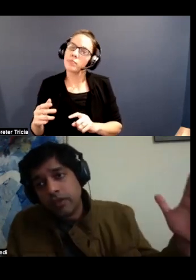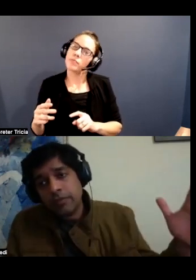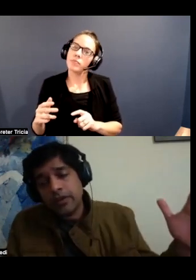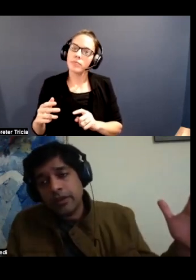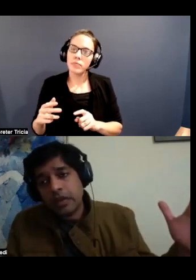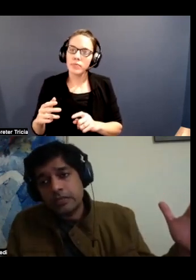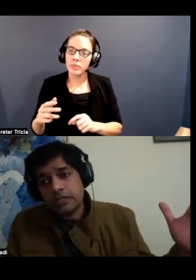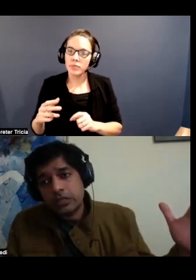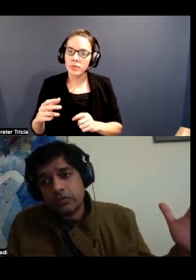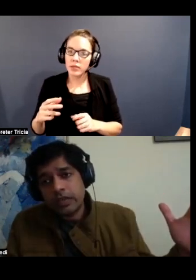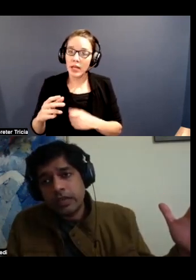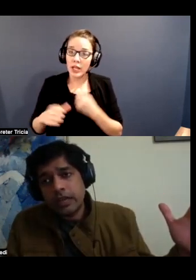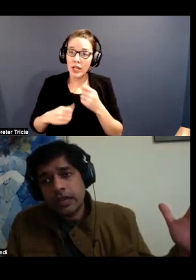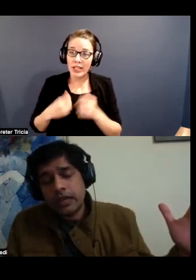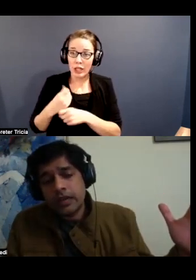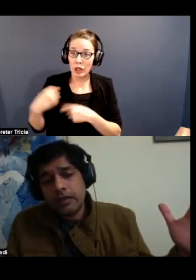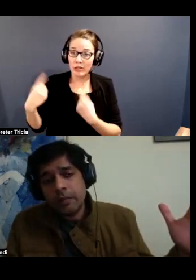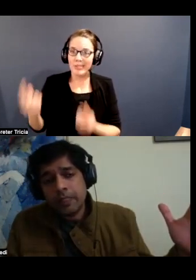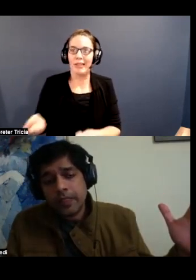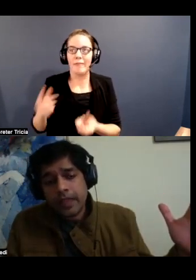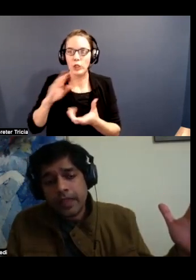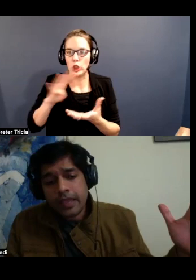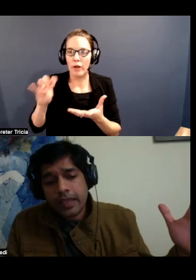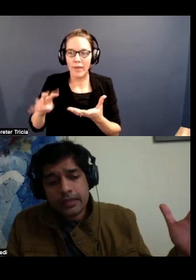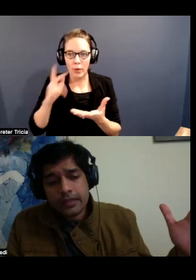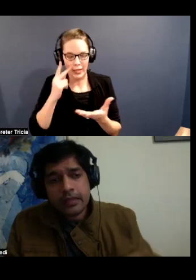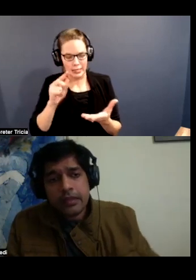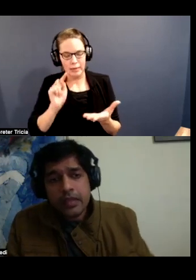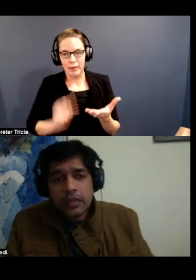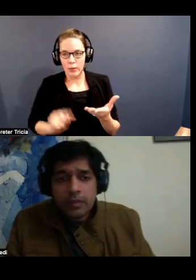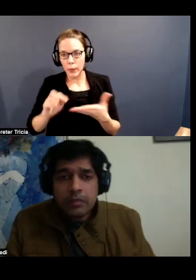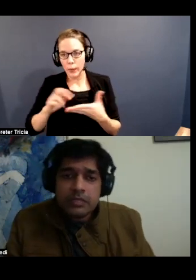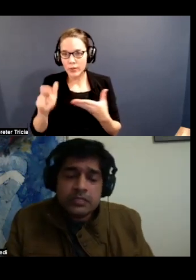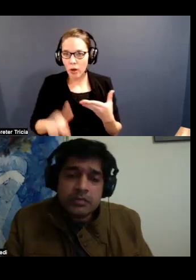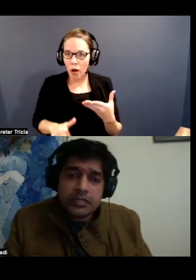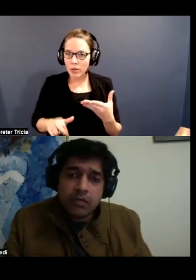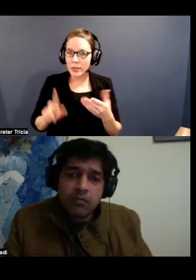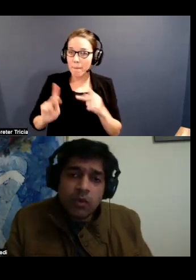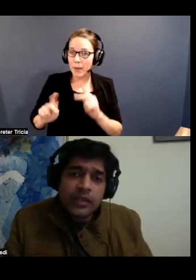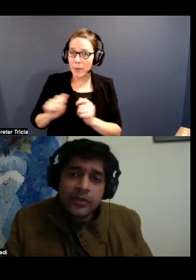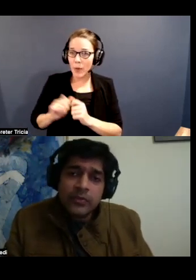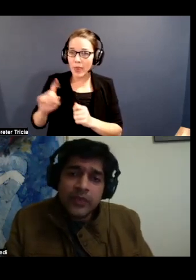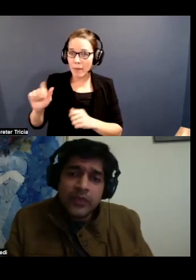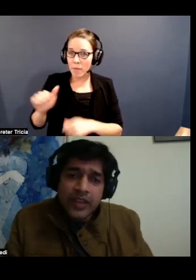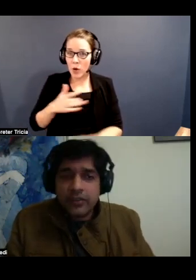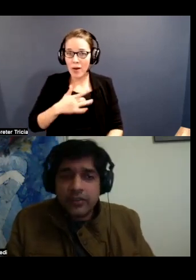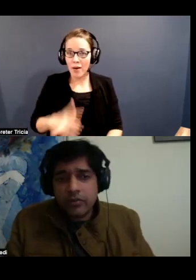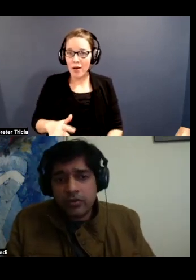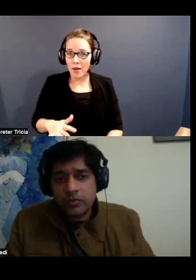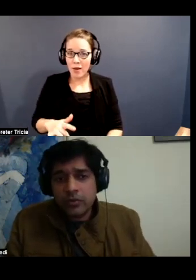American Housing Survey that people with disabilities are more likely to rate their neighborhoods poorly